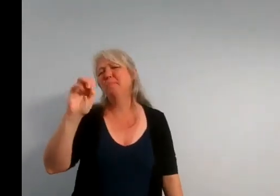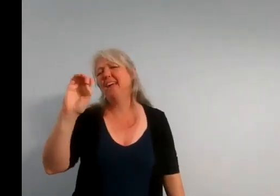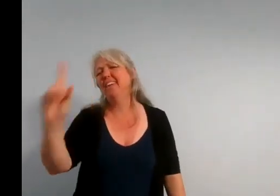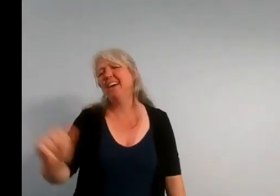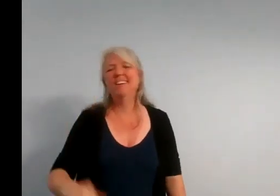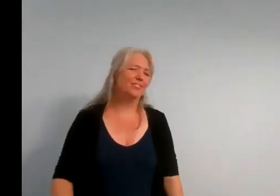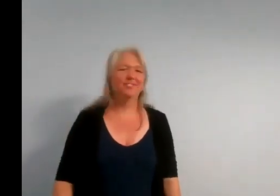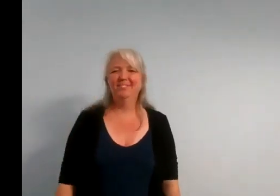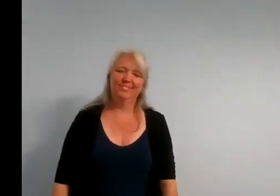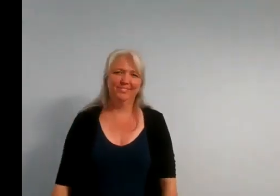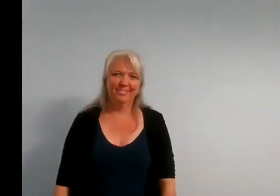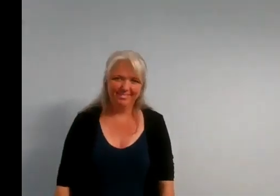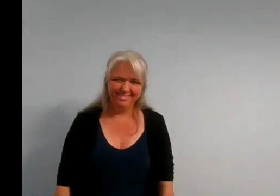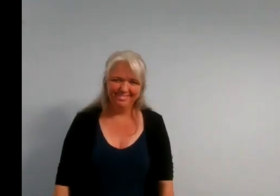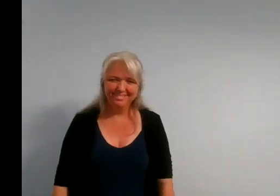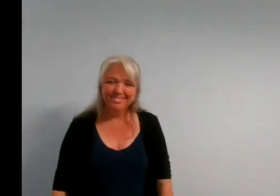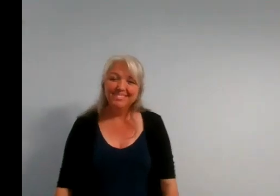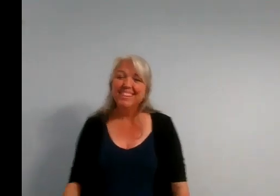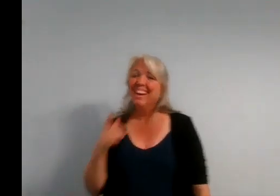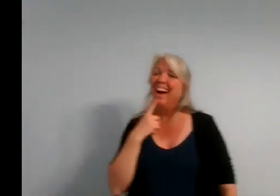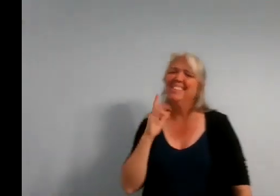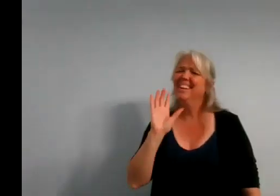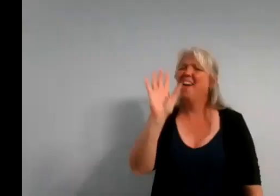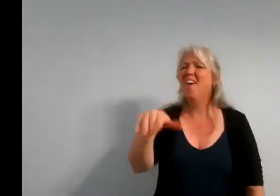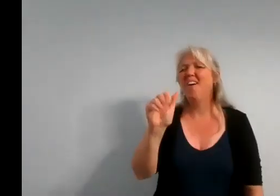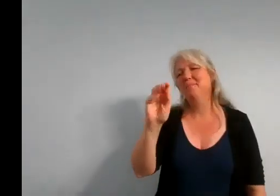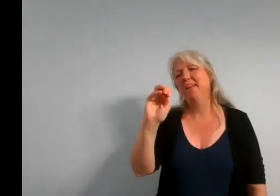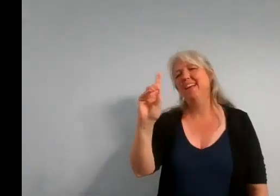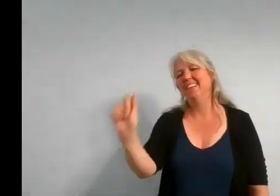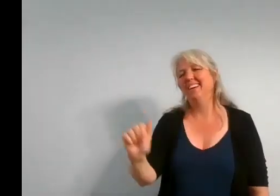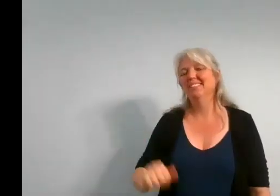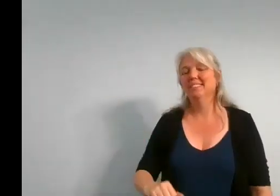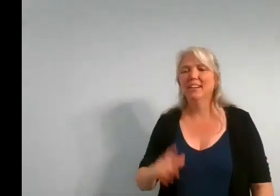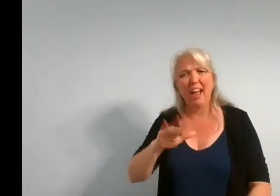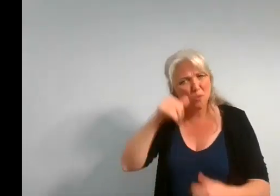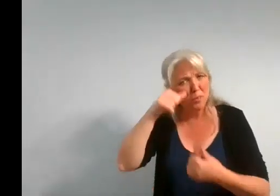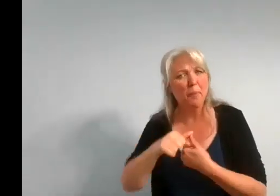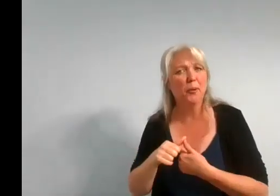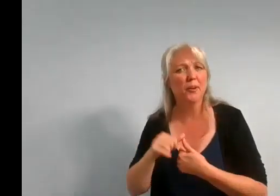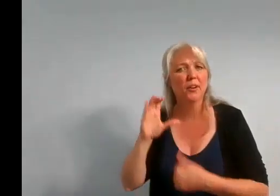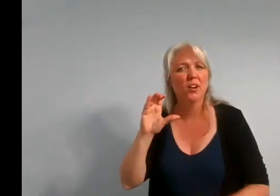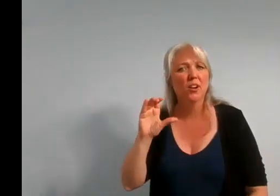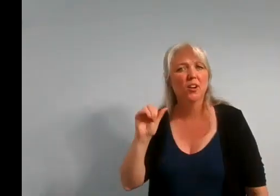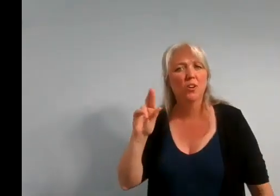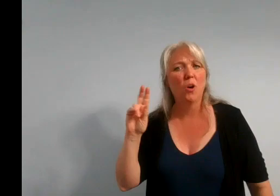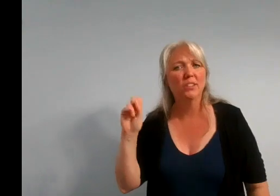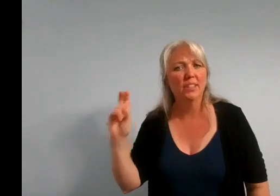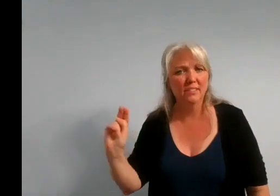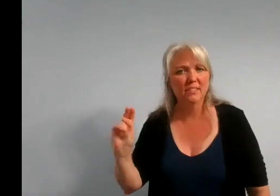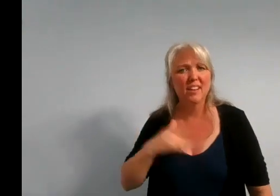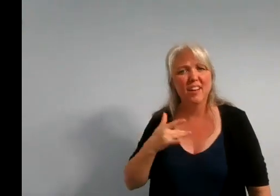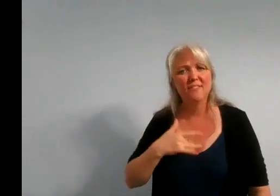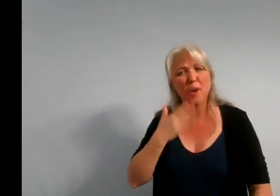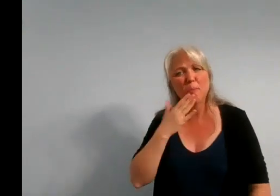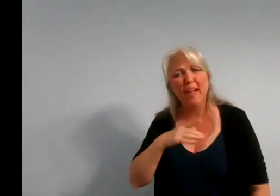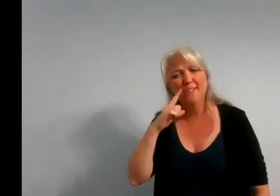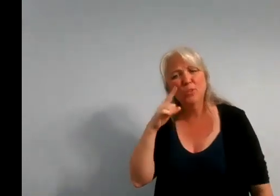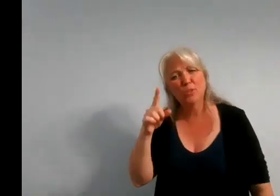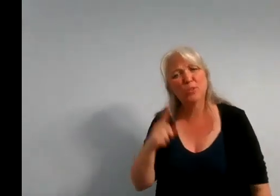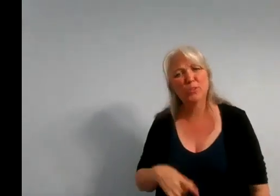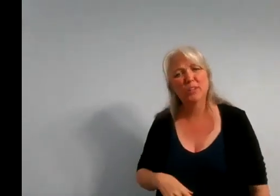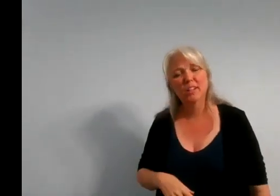“Aw, Amanda,” I said, too. And then I remembered Carson and I felt bad for her. I went up on the